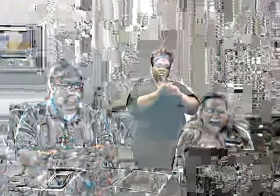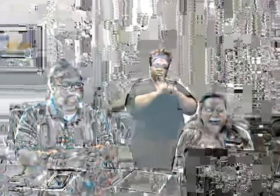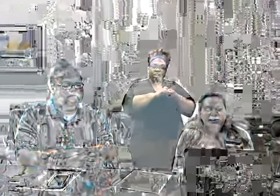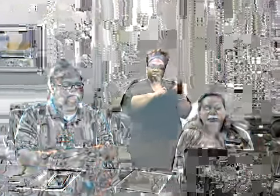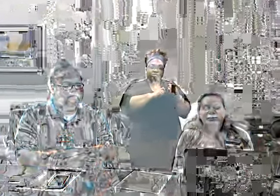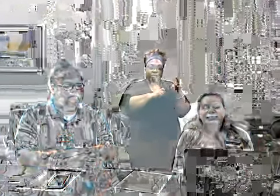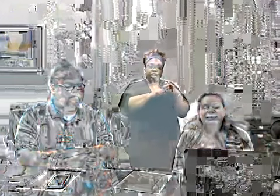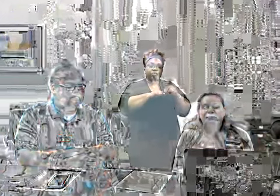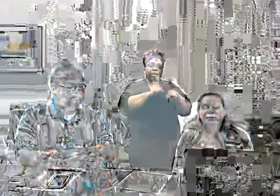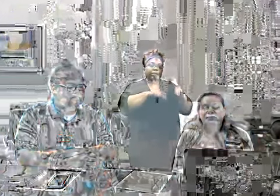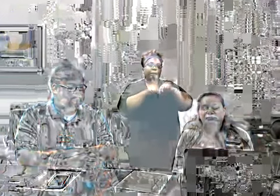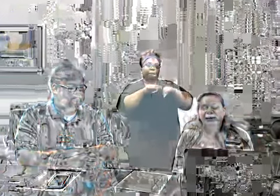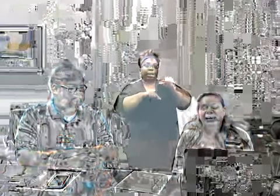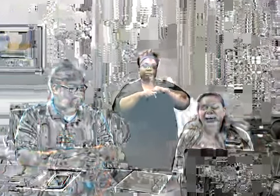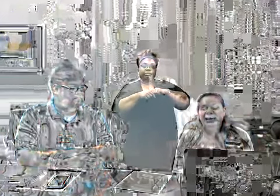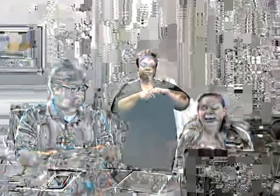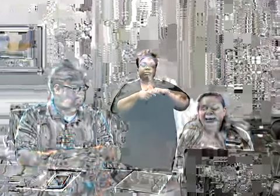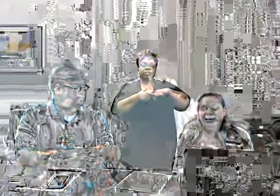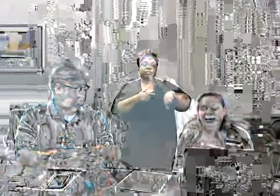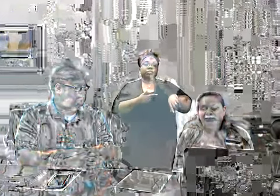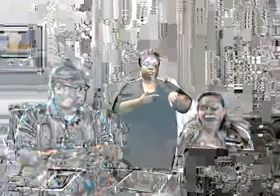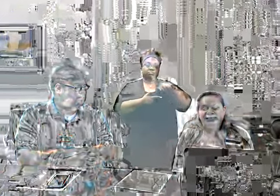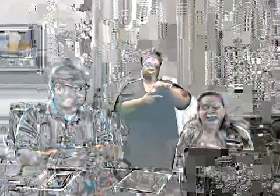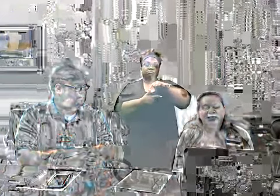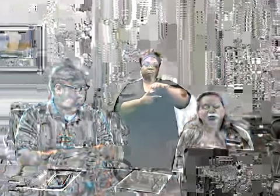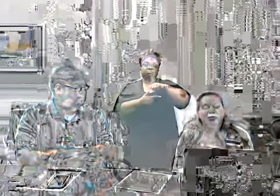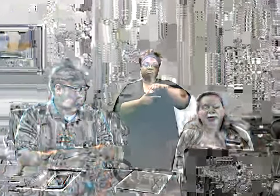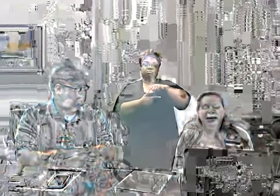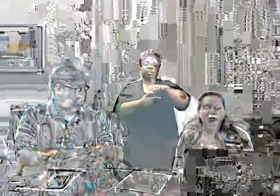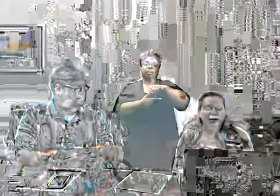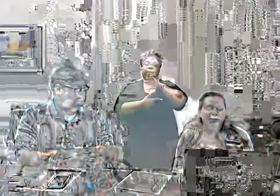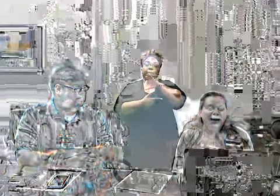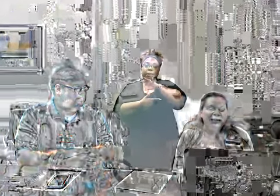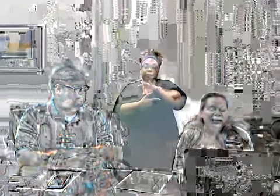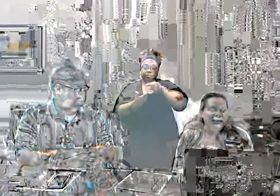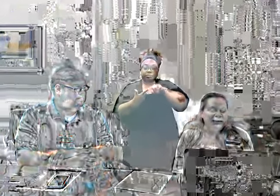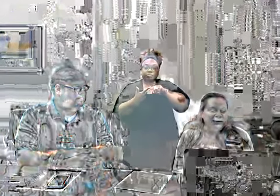And then you go to step three. Which is to print out your ballot.